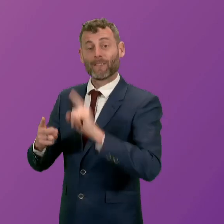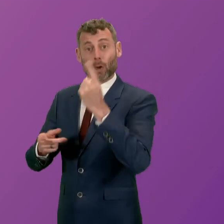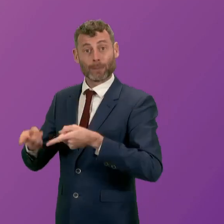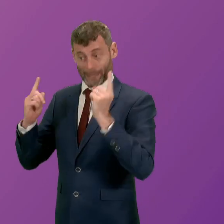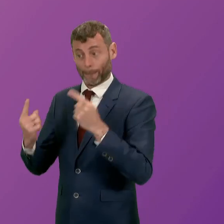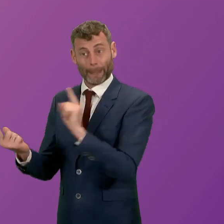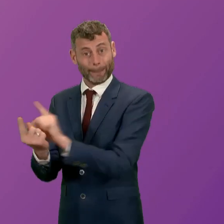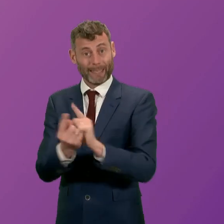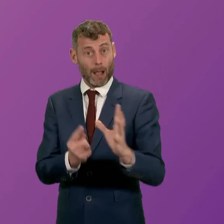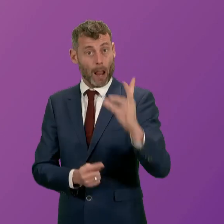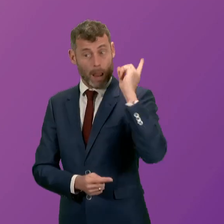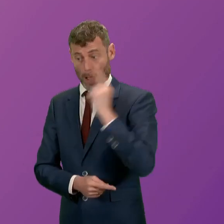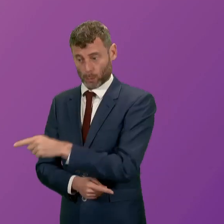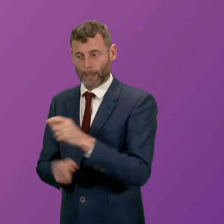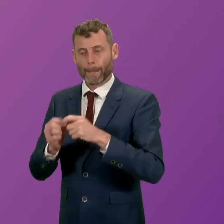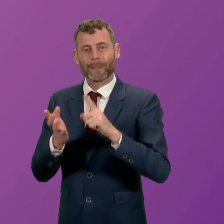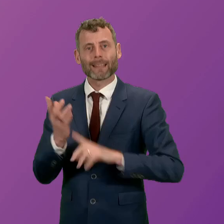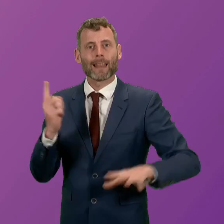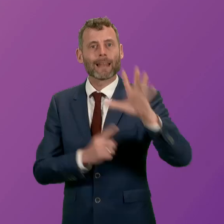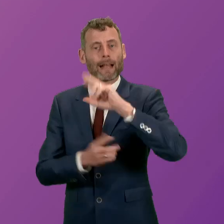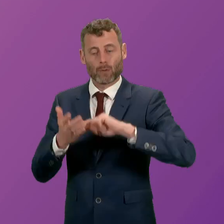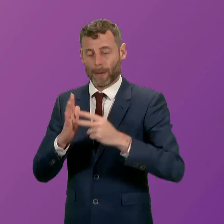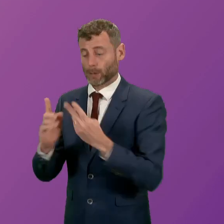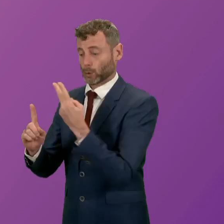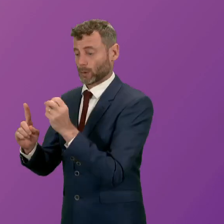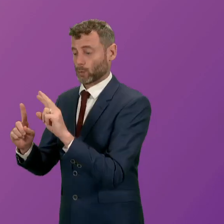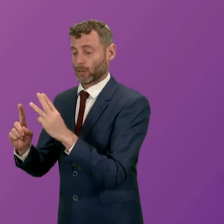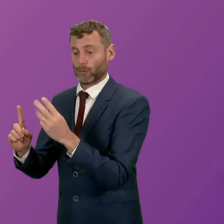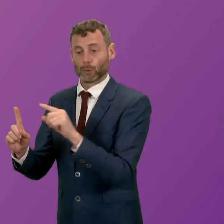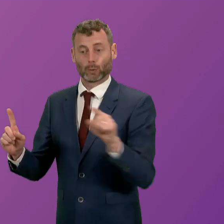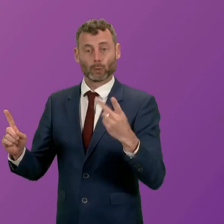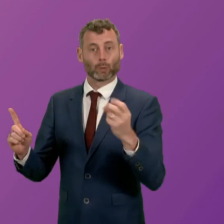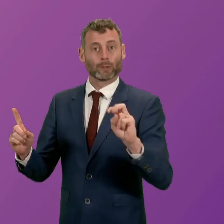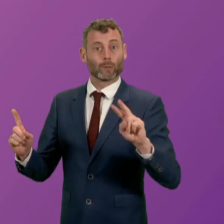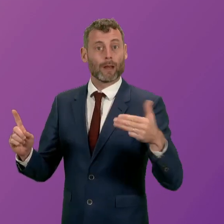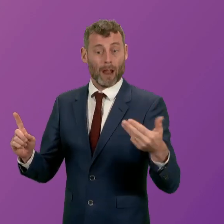week. The “British Sign Language National Plan 2023-2029” represents our on-going commitment